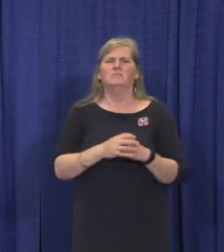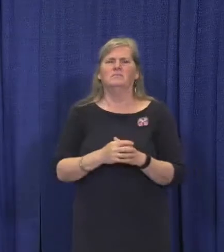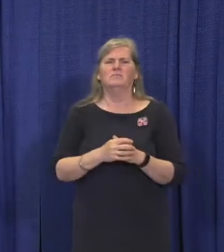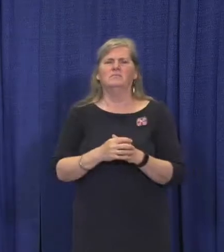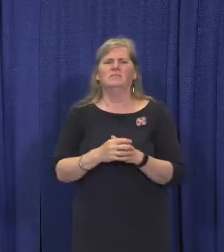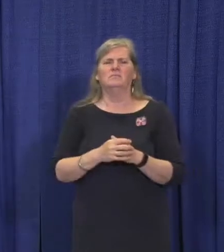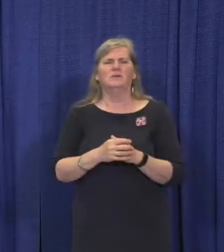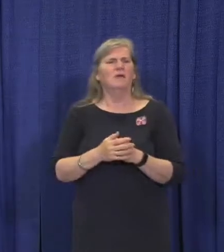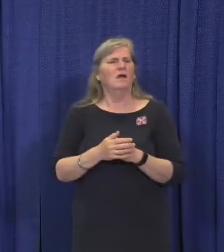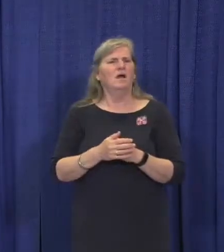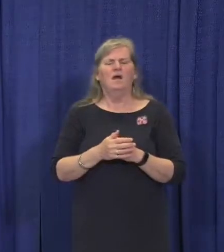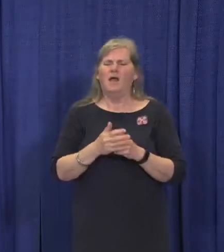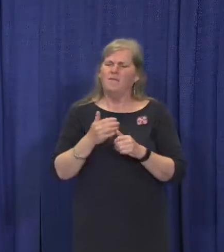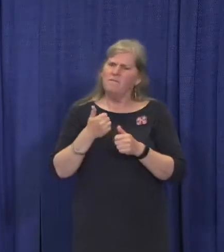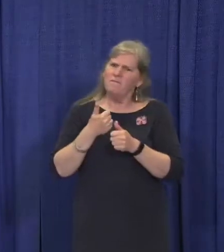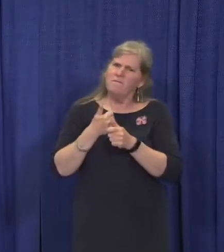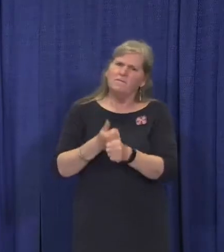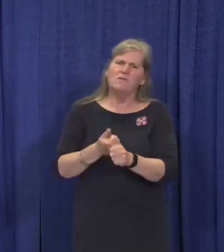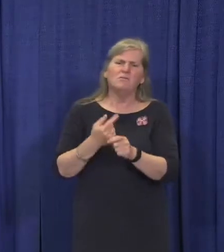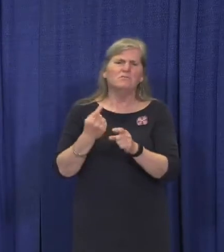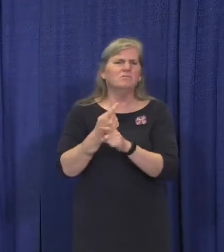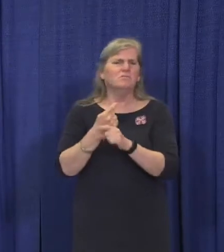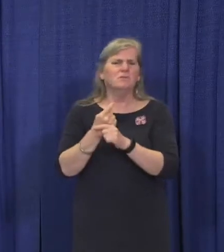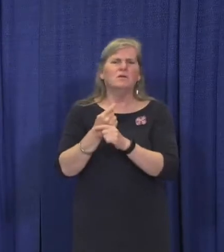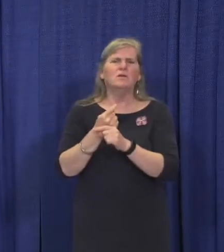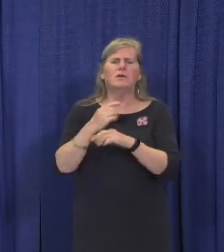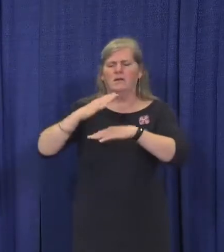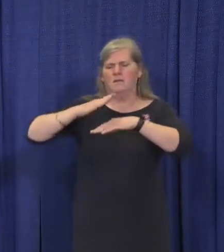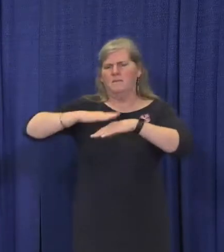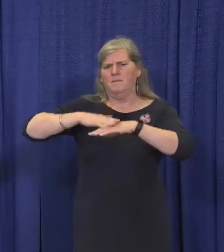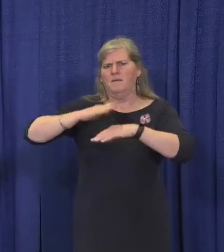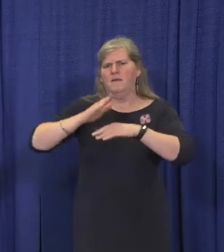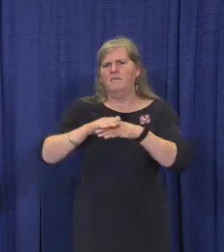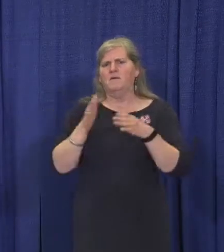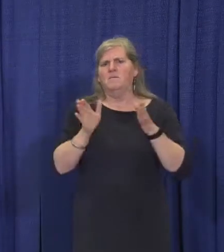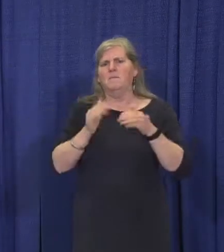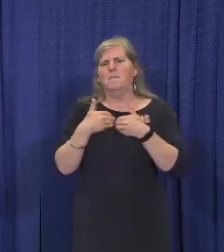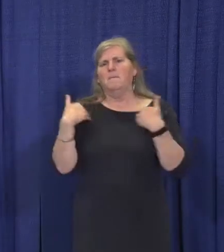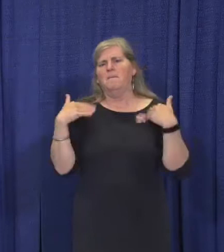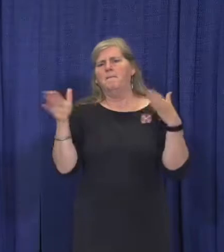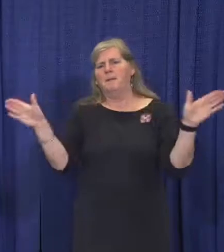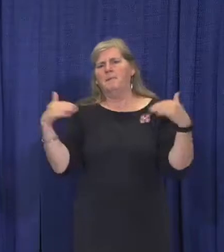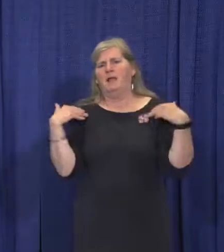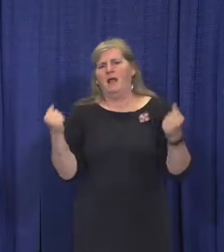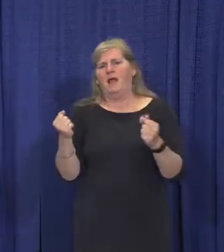the direction of our amazing public health officials who have been working around the clock to